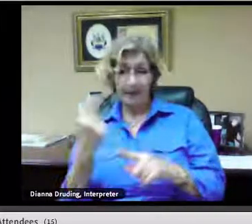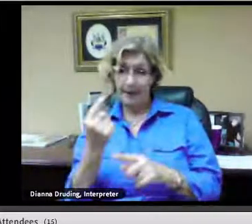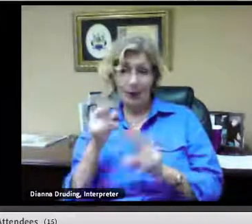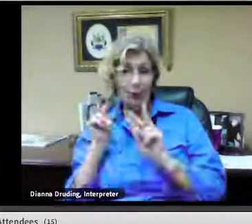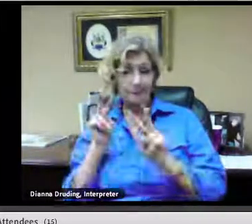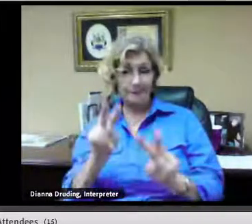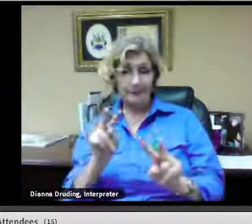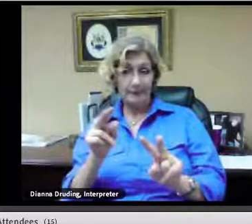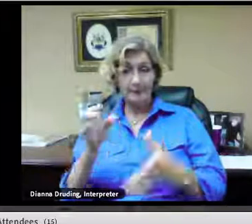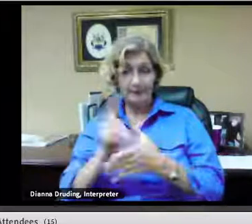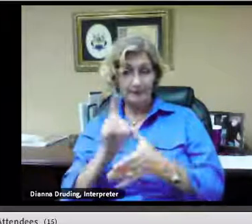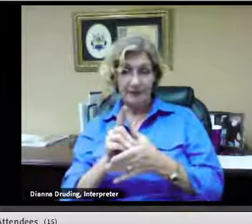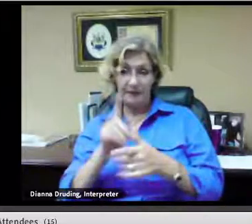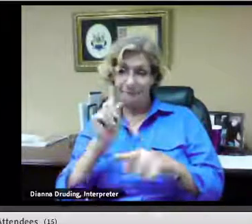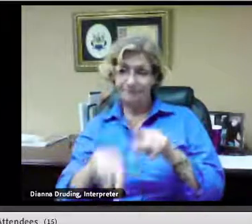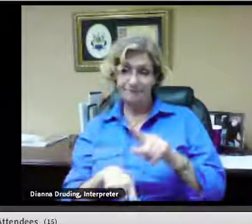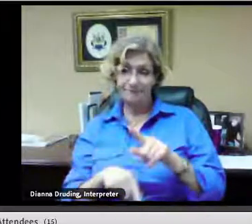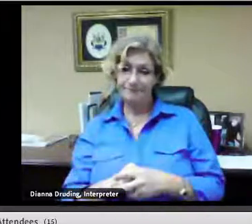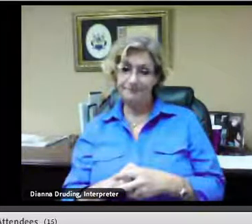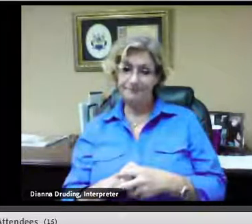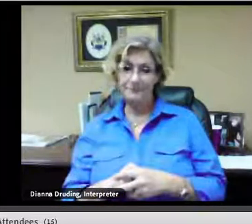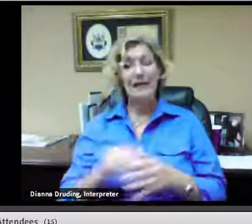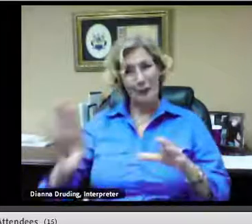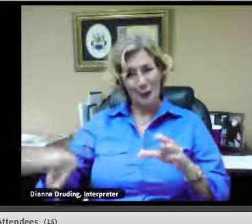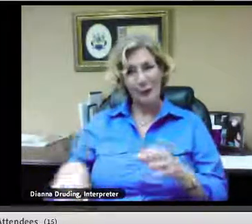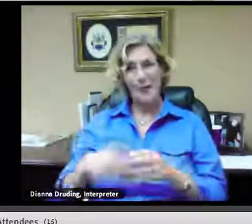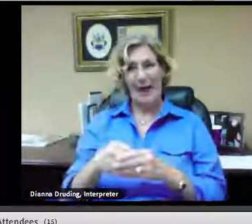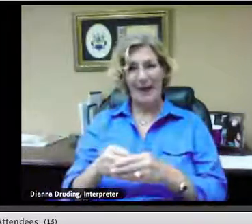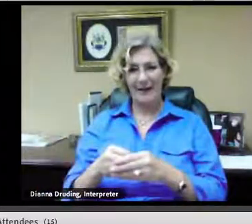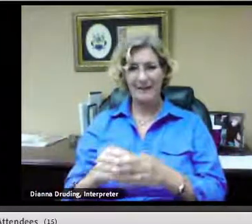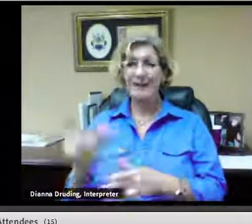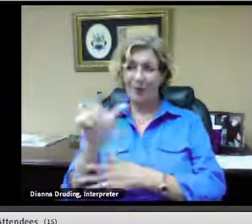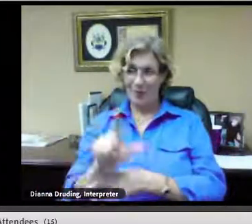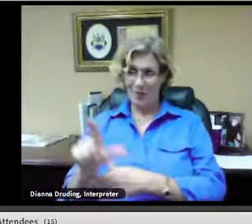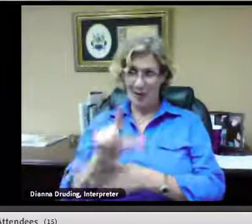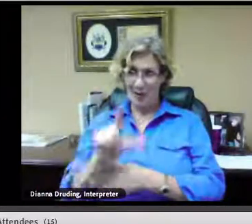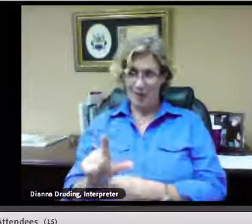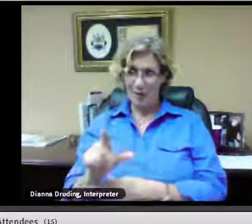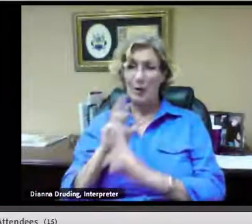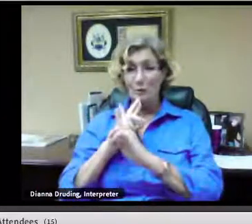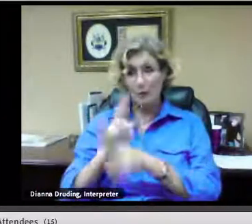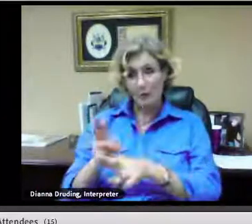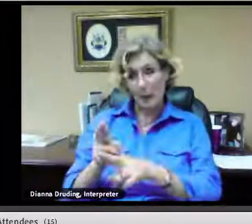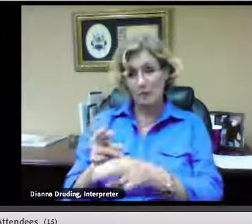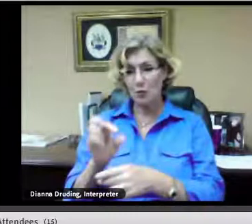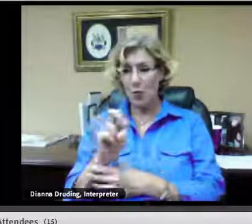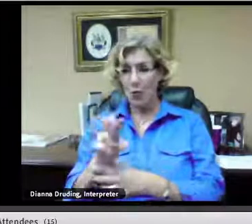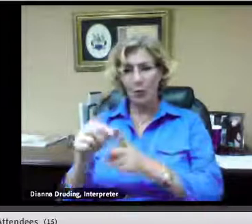You add in the library's response or word that we'll talk about a little bit later, the accommodation.